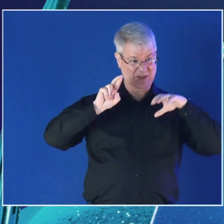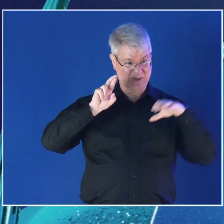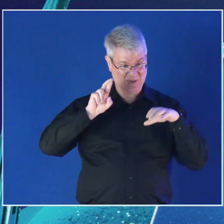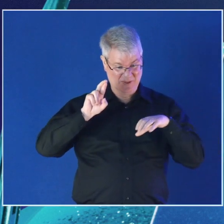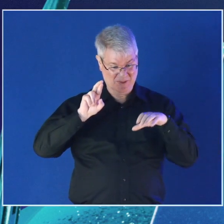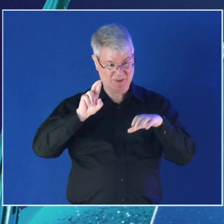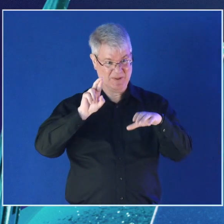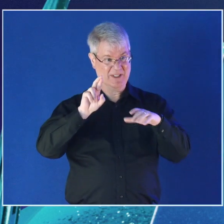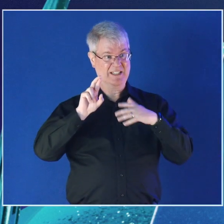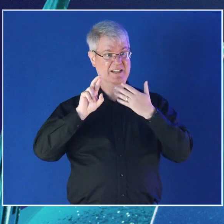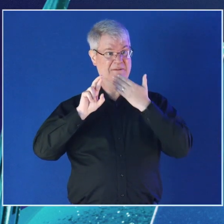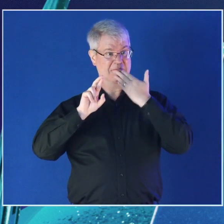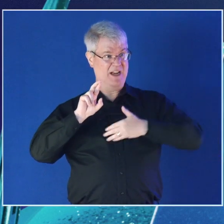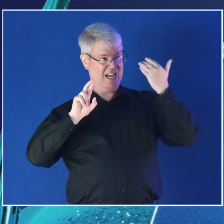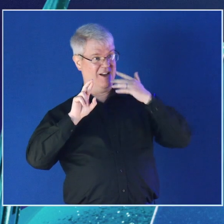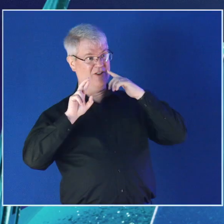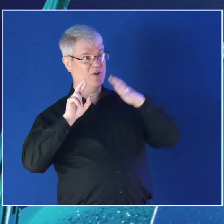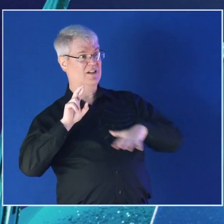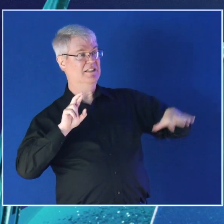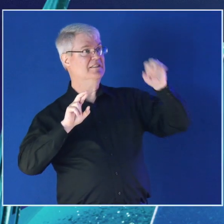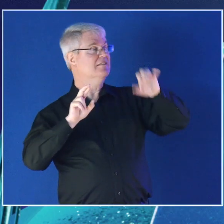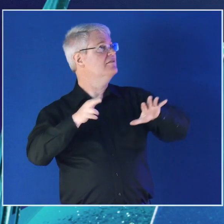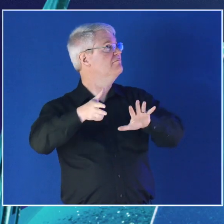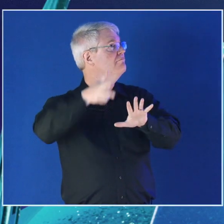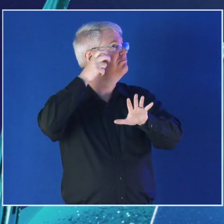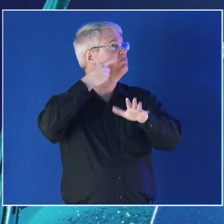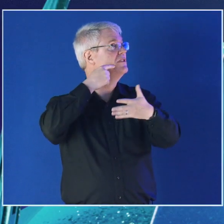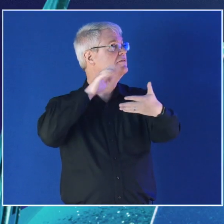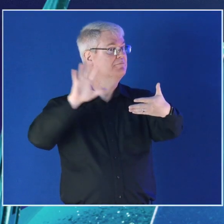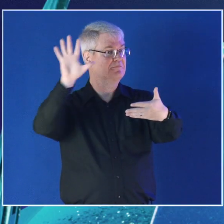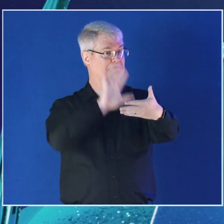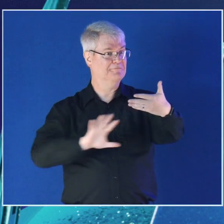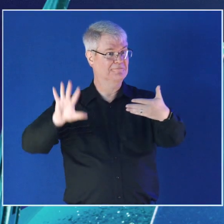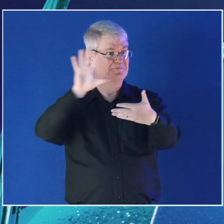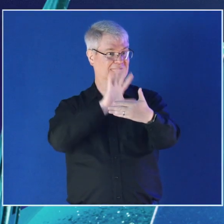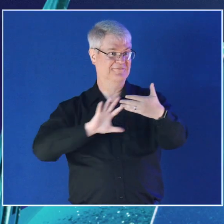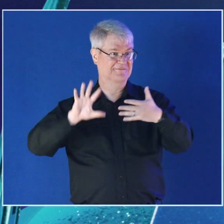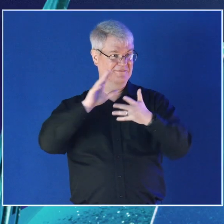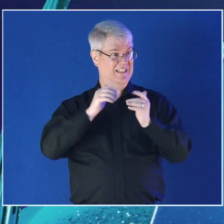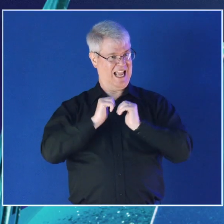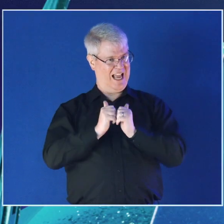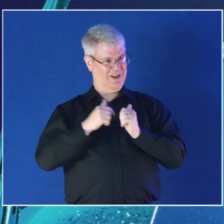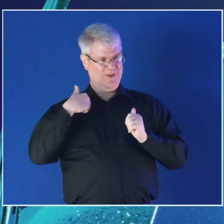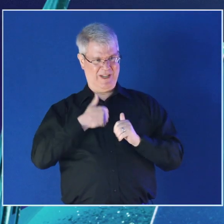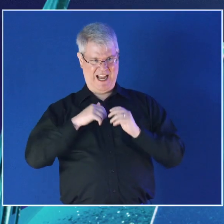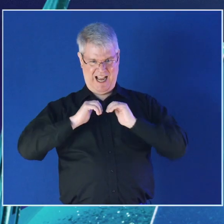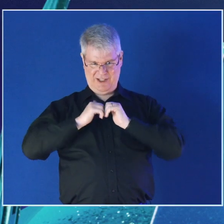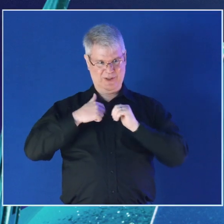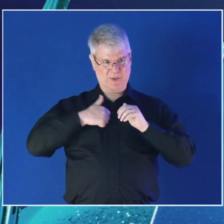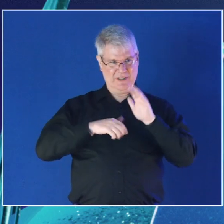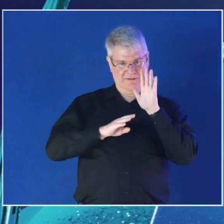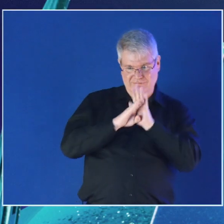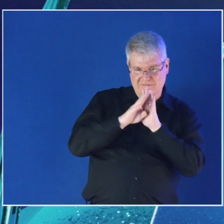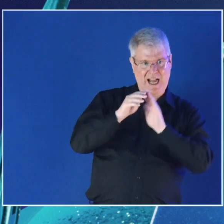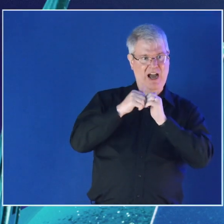Can you talk a little bit more about how we're doing it and how we're engaging with the community to make progress here?